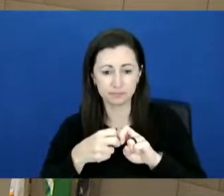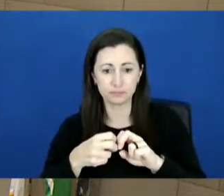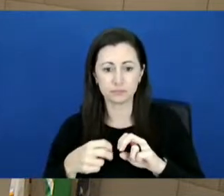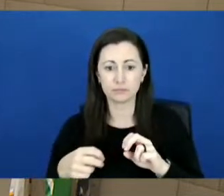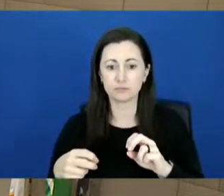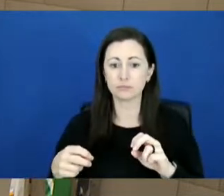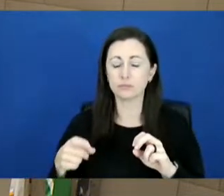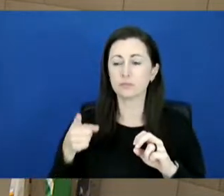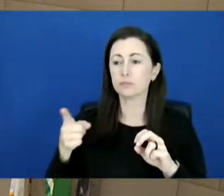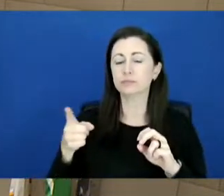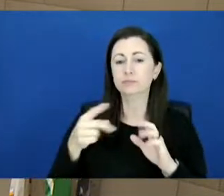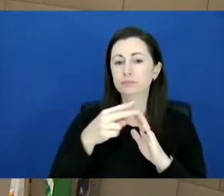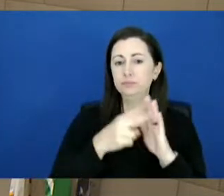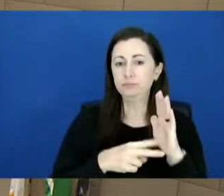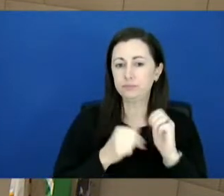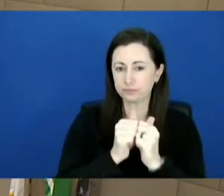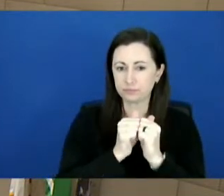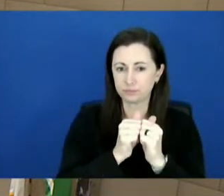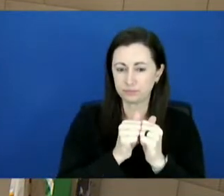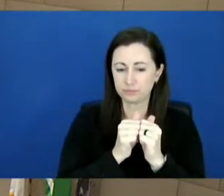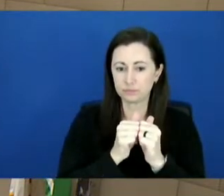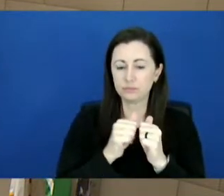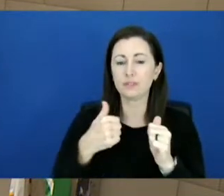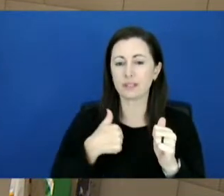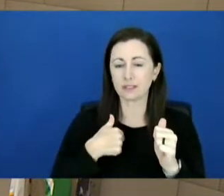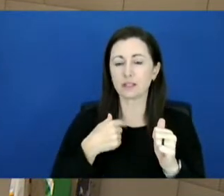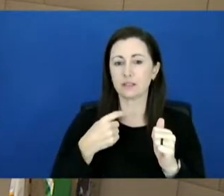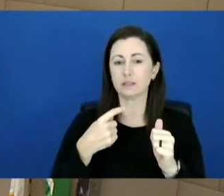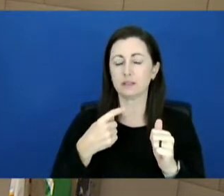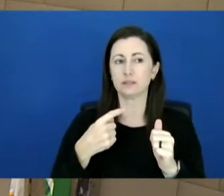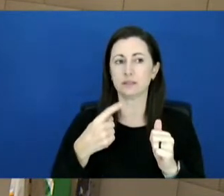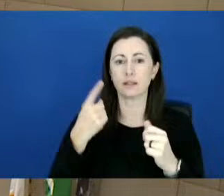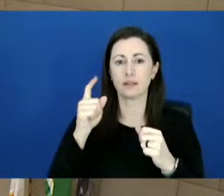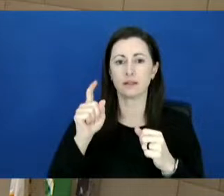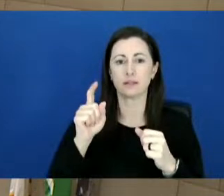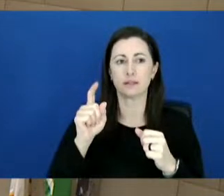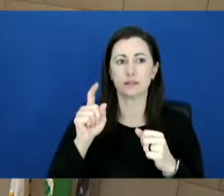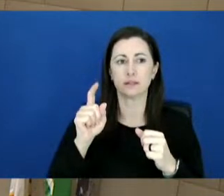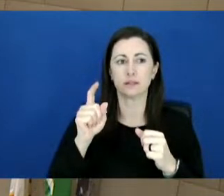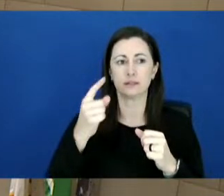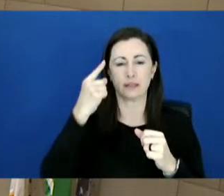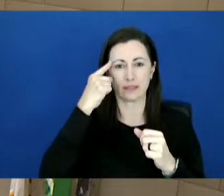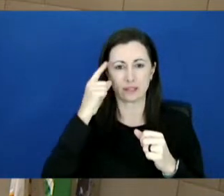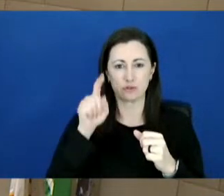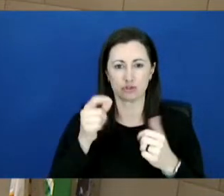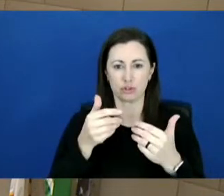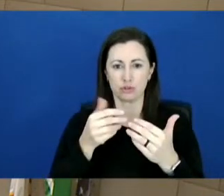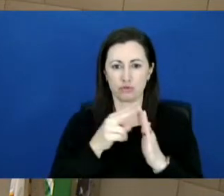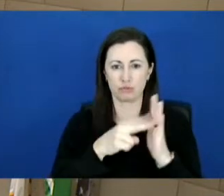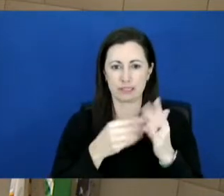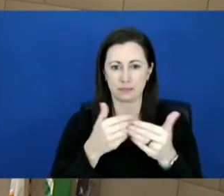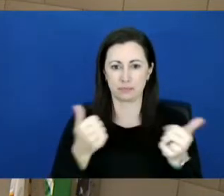CLERK, WHAT'S THE PROBLEM? SO IT WAS READ